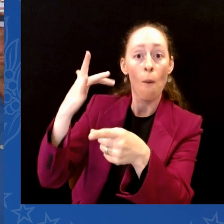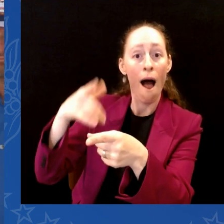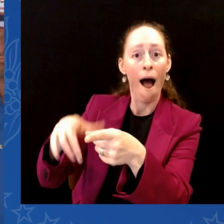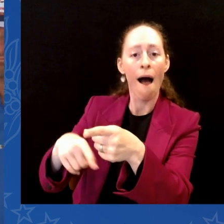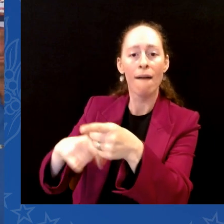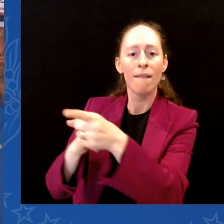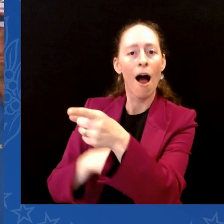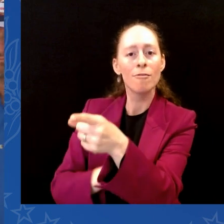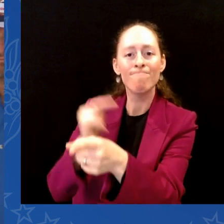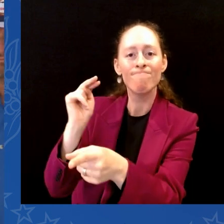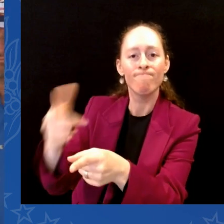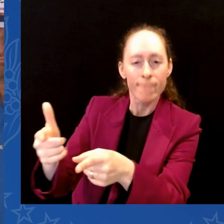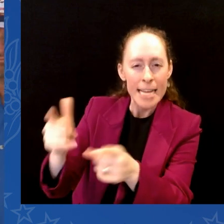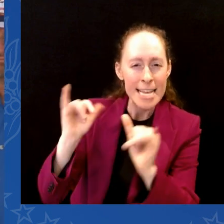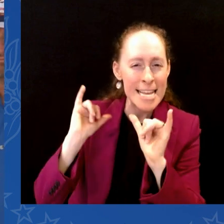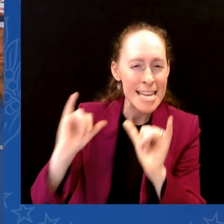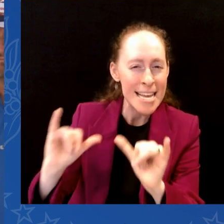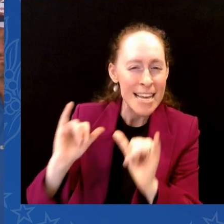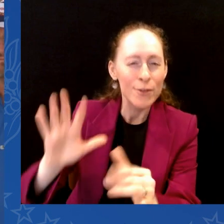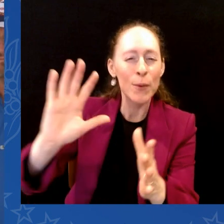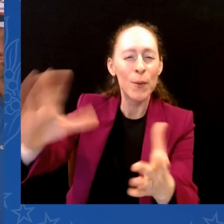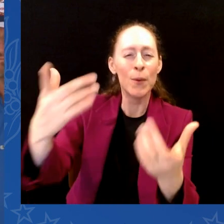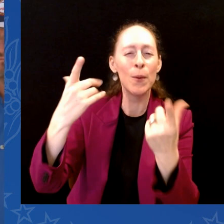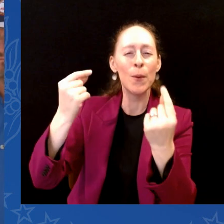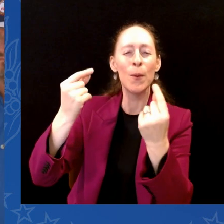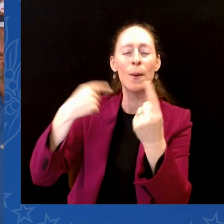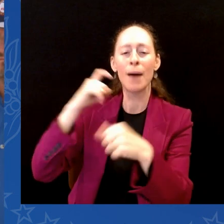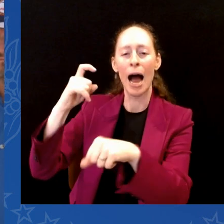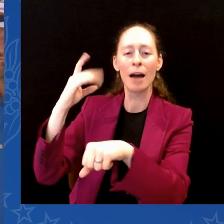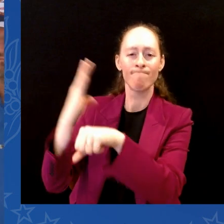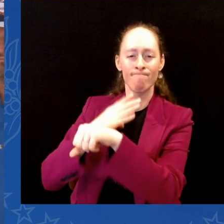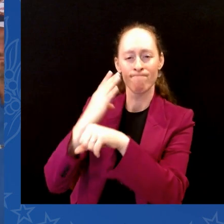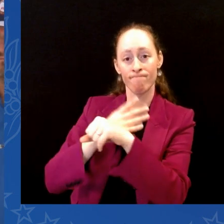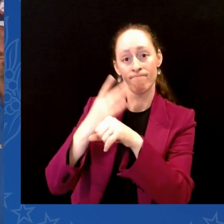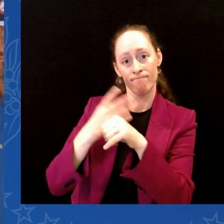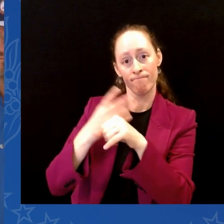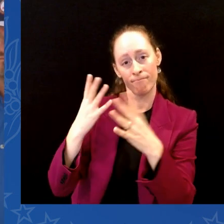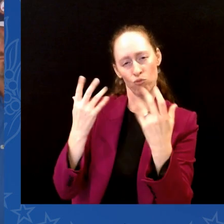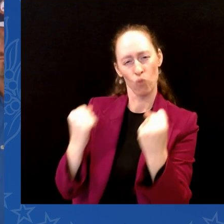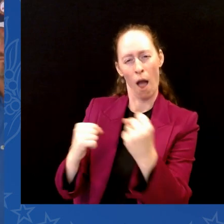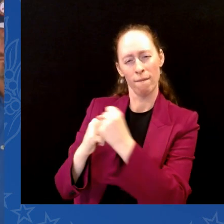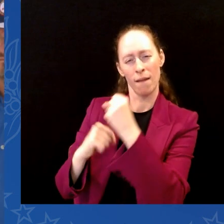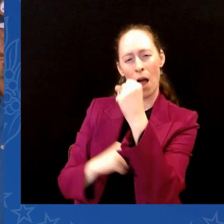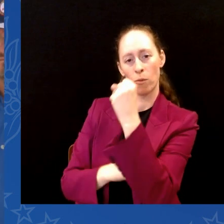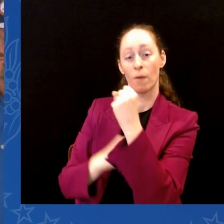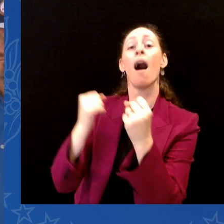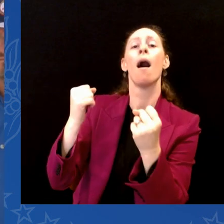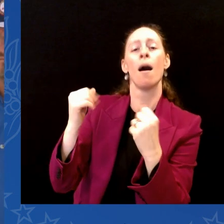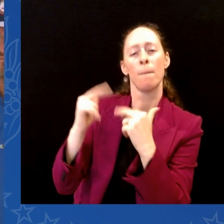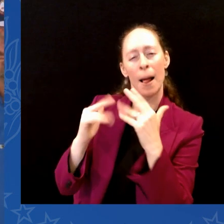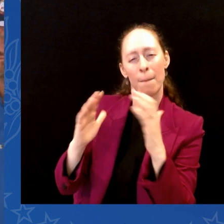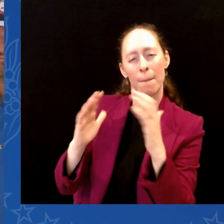And, folks, it's going to take the federal, the state, and local partners and the private sector working together.